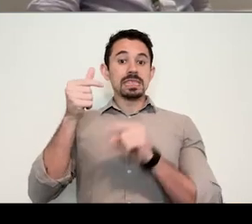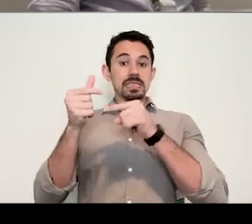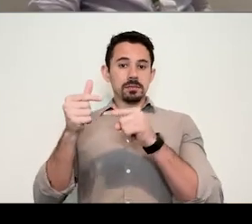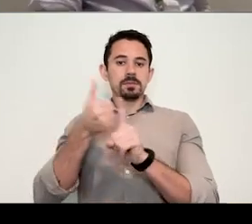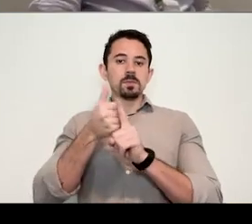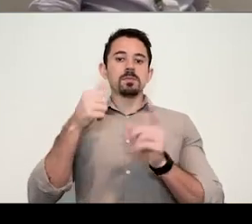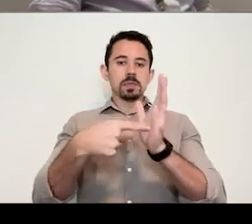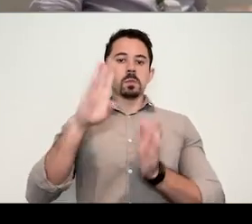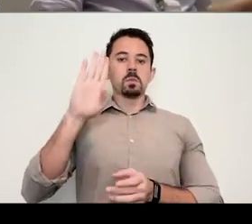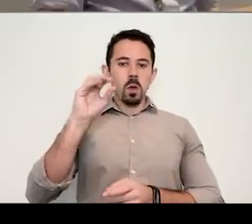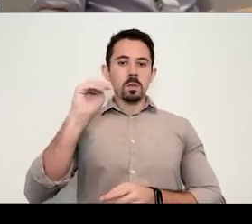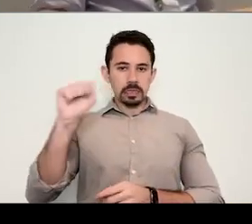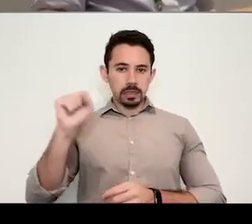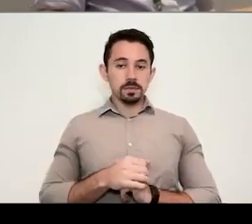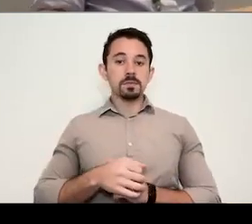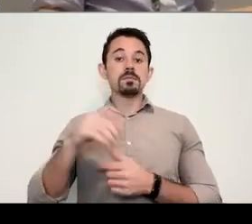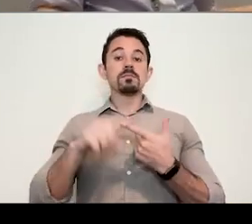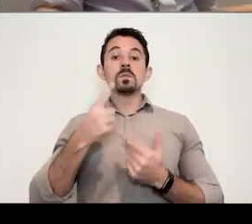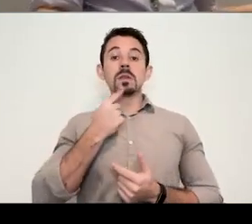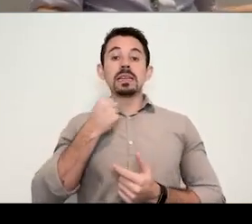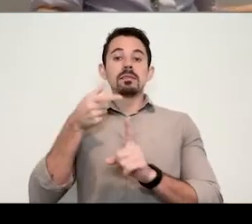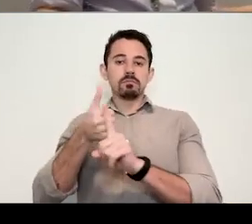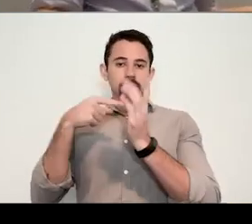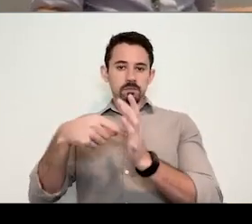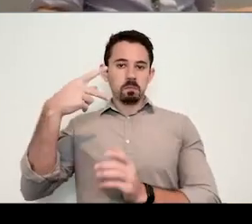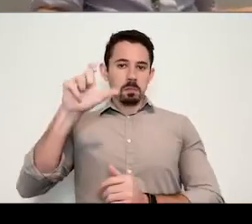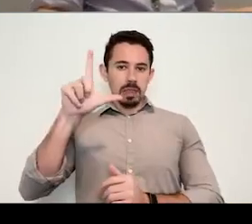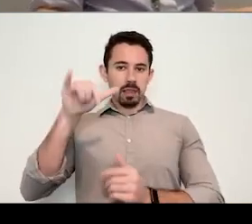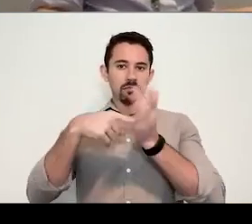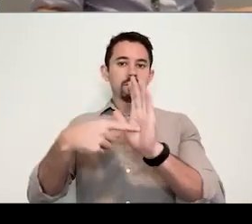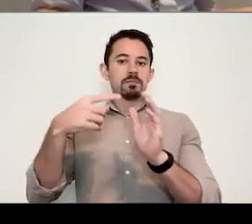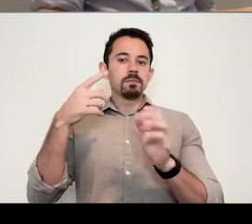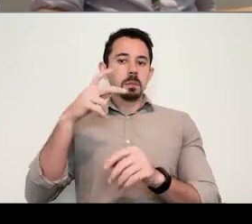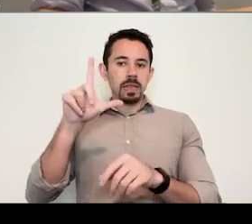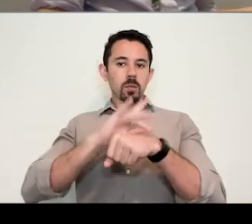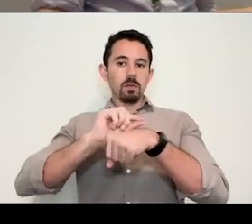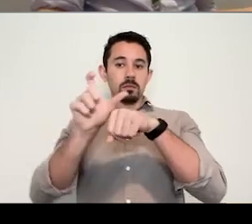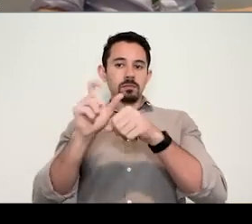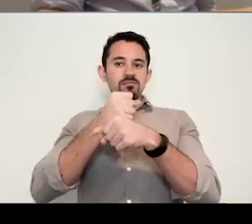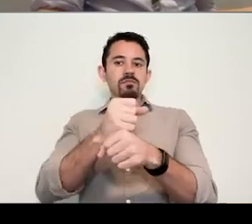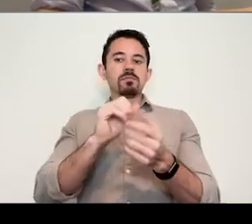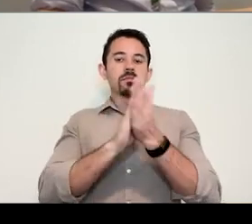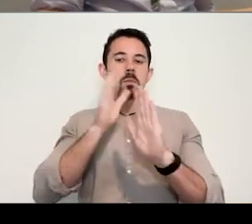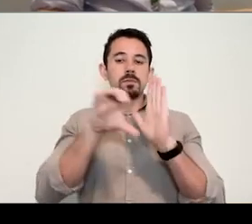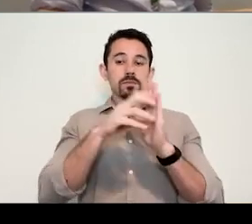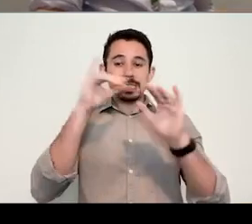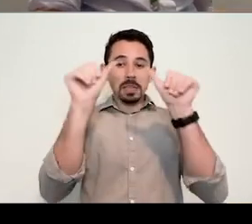represents biomass, and red for Pel, showed that Pel biofilms form a characteristic mushroom shape,